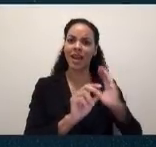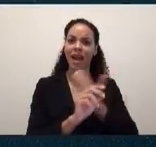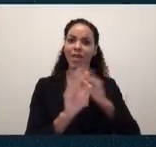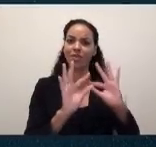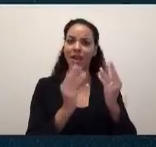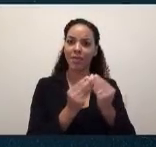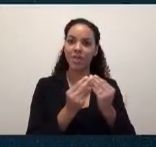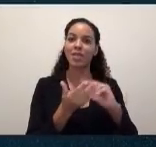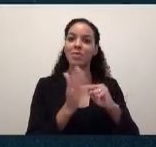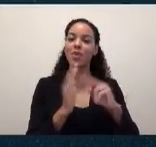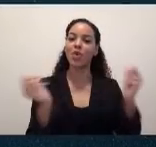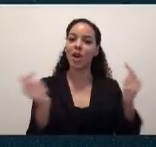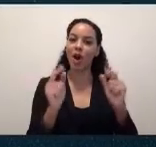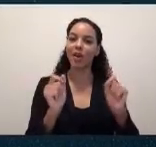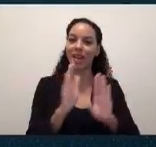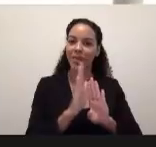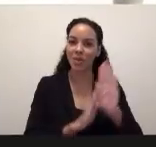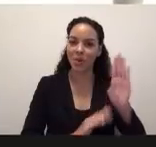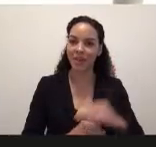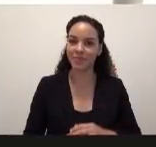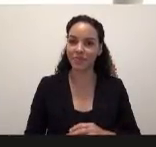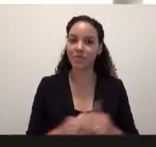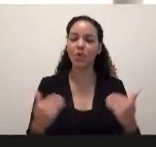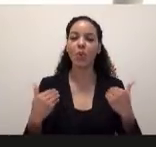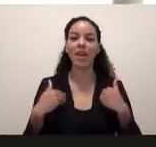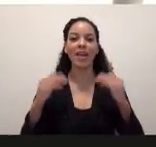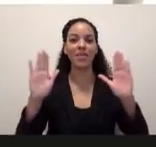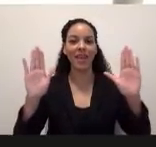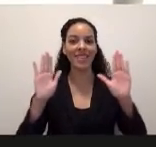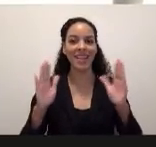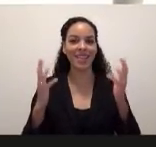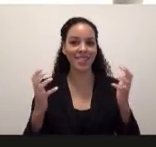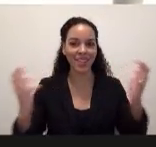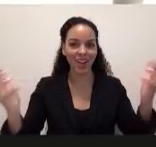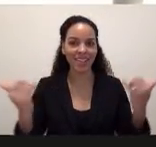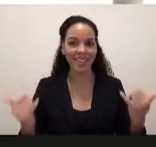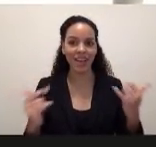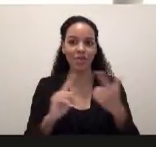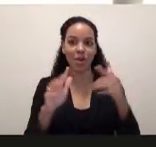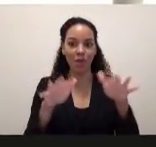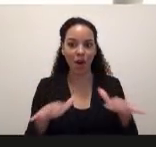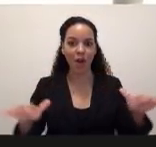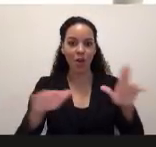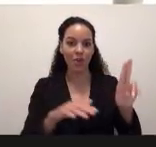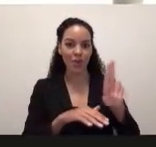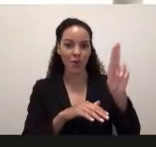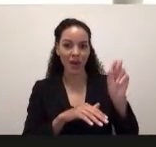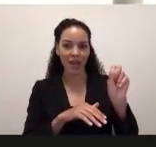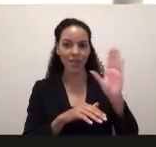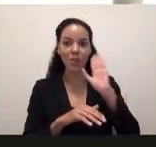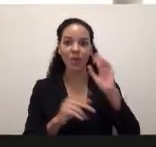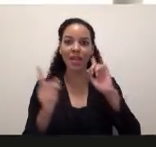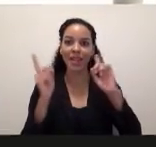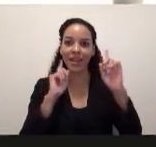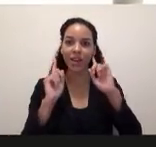We've got a fantastic audience today from around the country, and we'll be hearing personal care stories from four people,